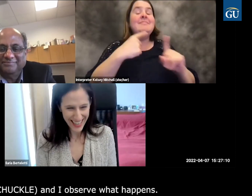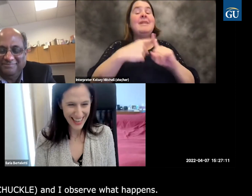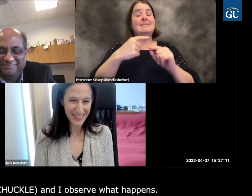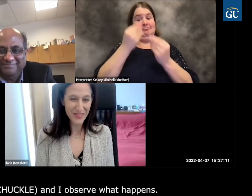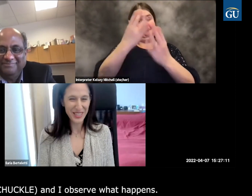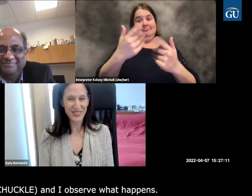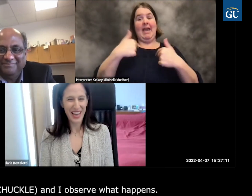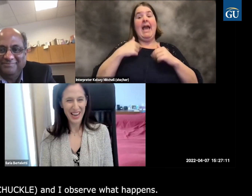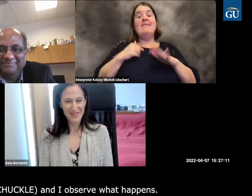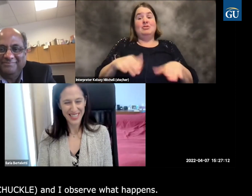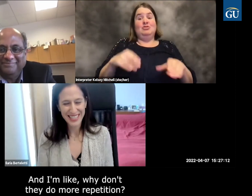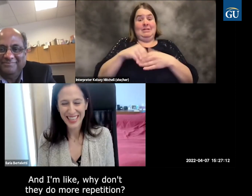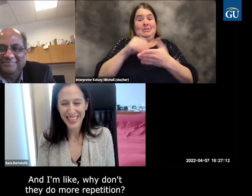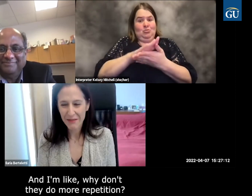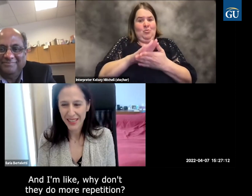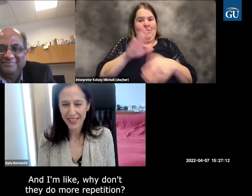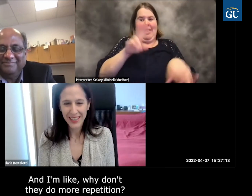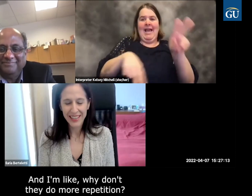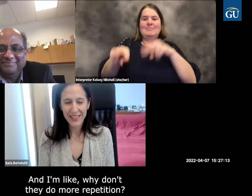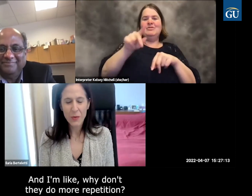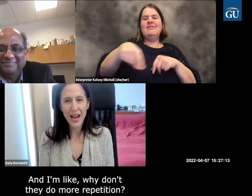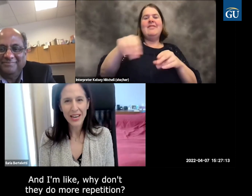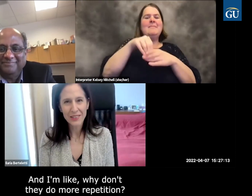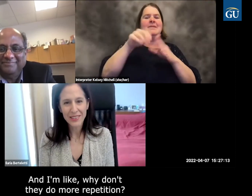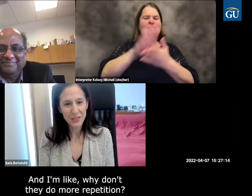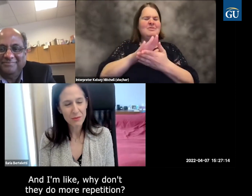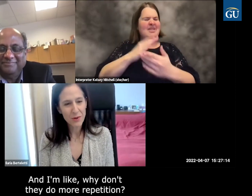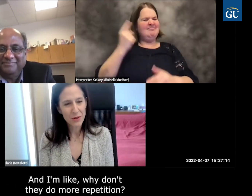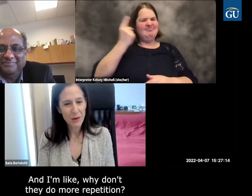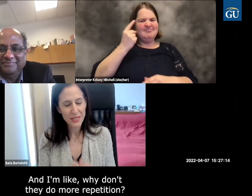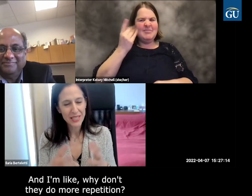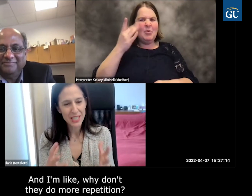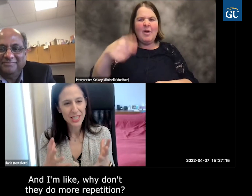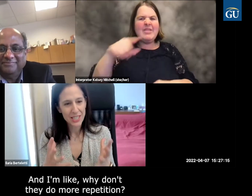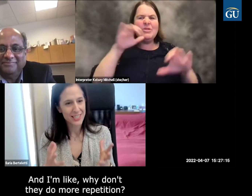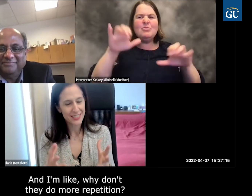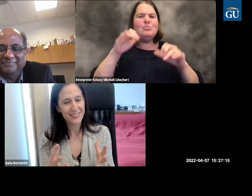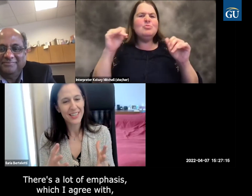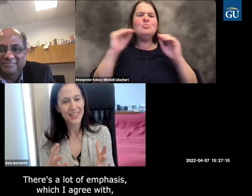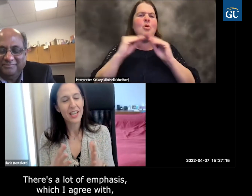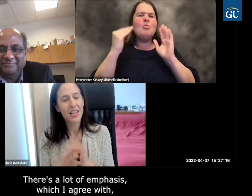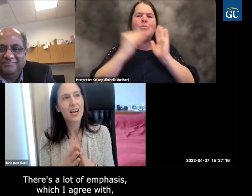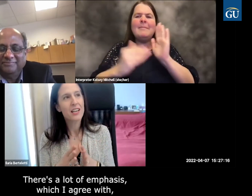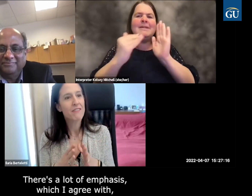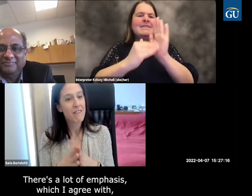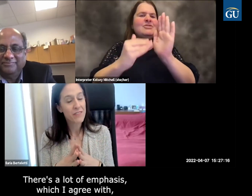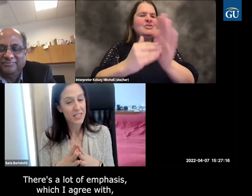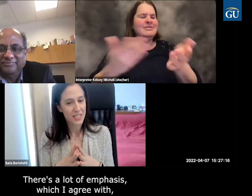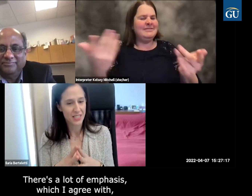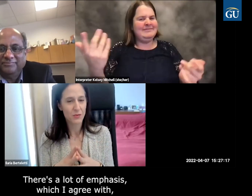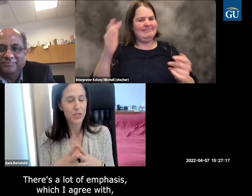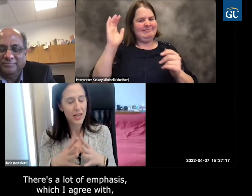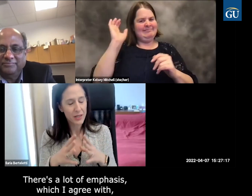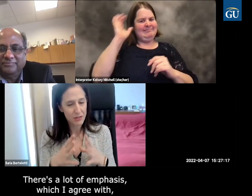and i observe what happens and i'm like why don't they do more repetition